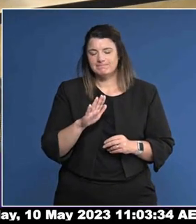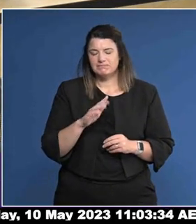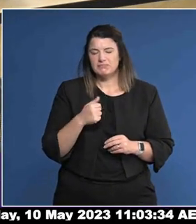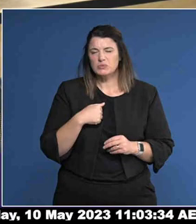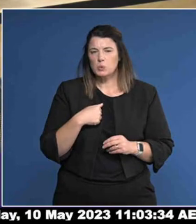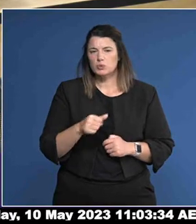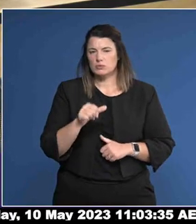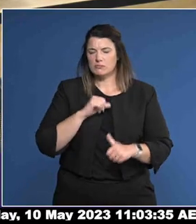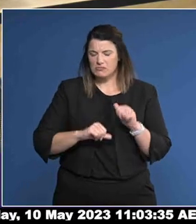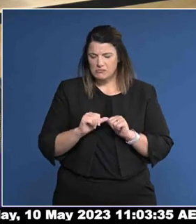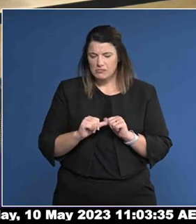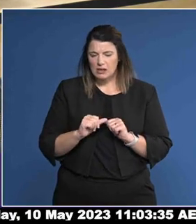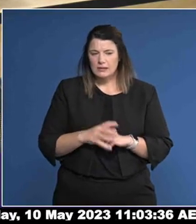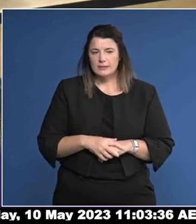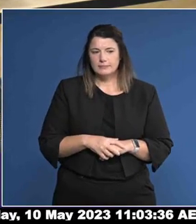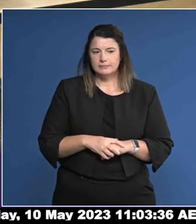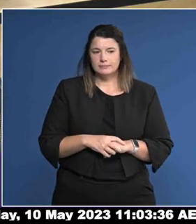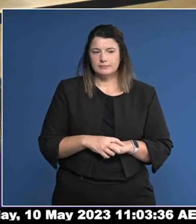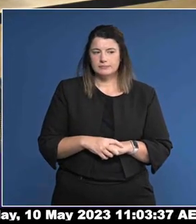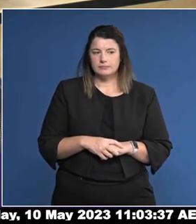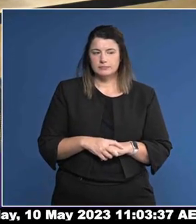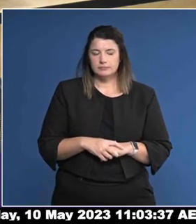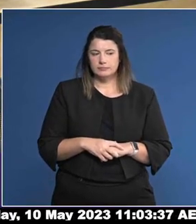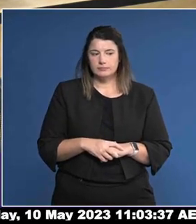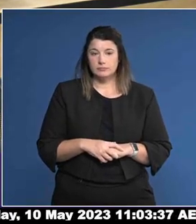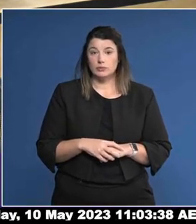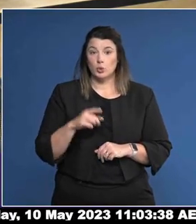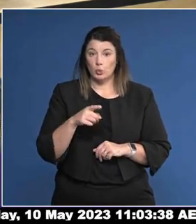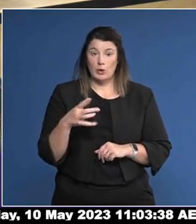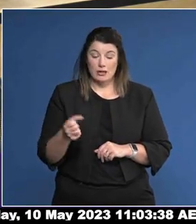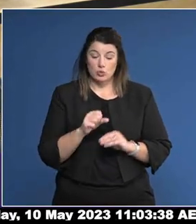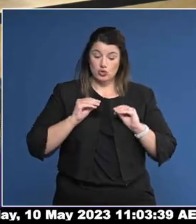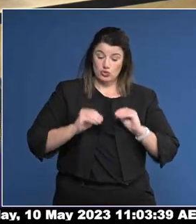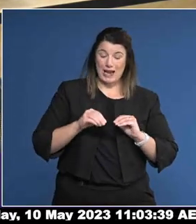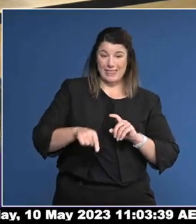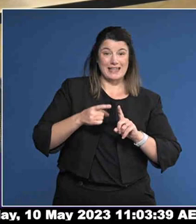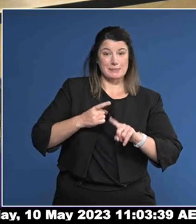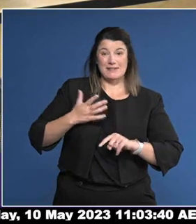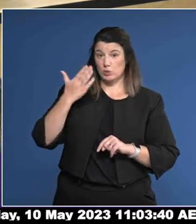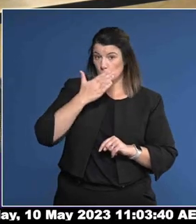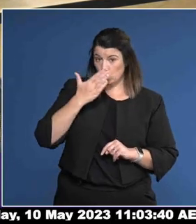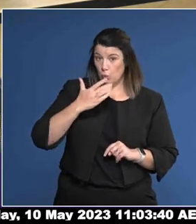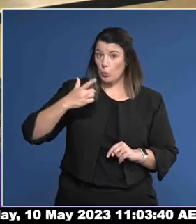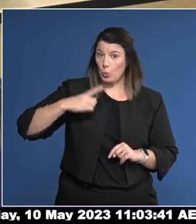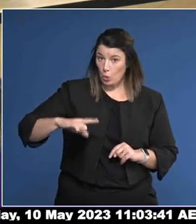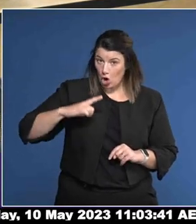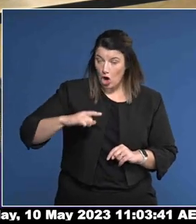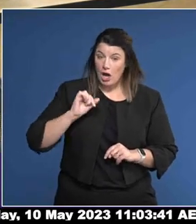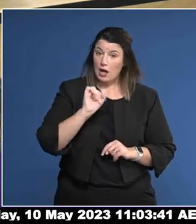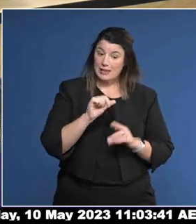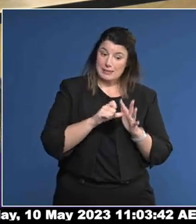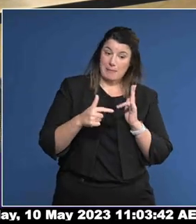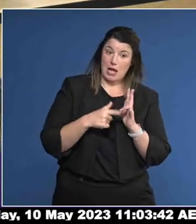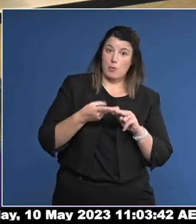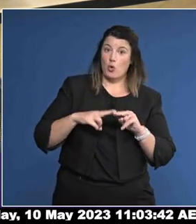That training was necessary because Education perceived that School 2 - number 2